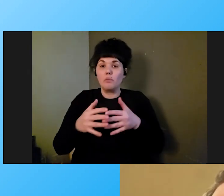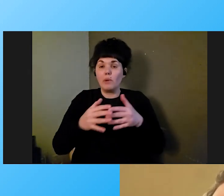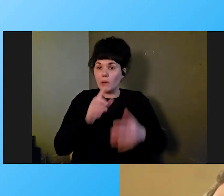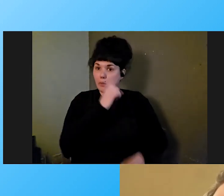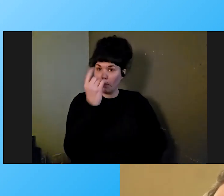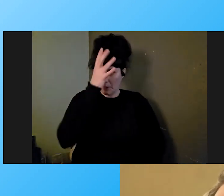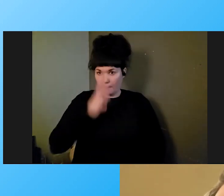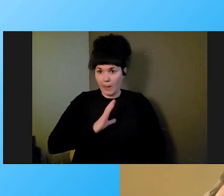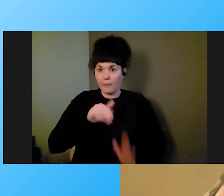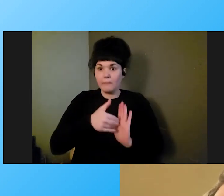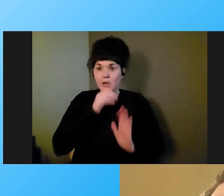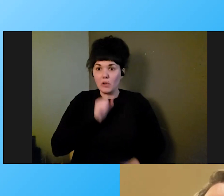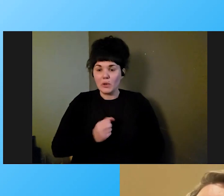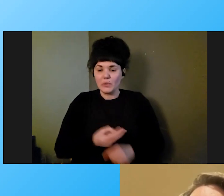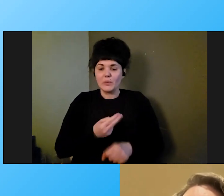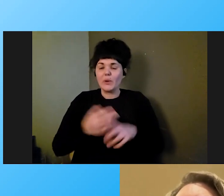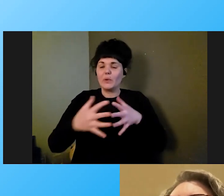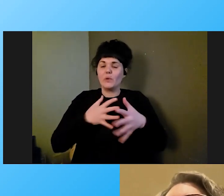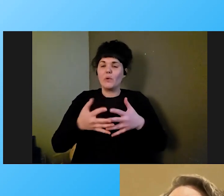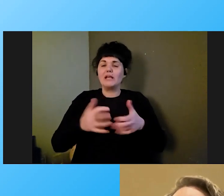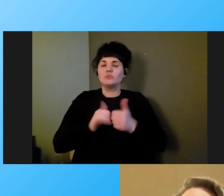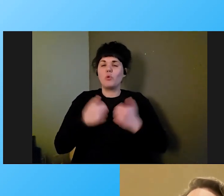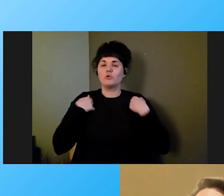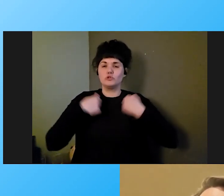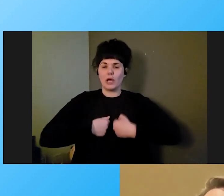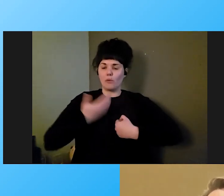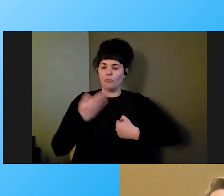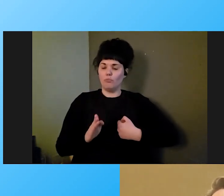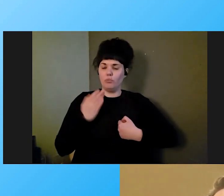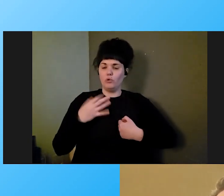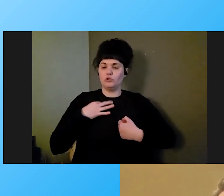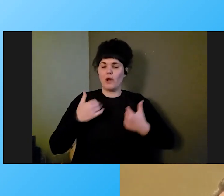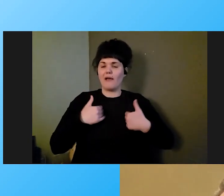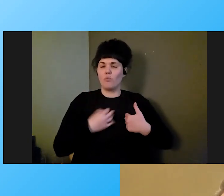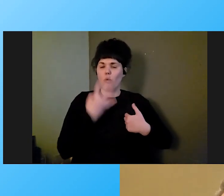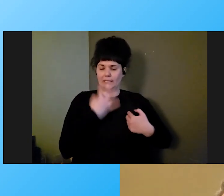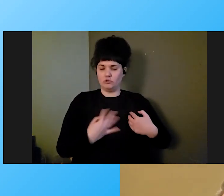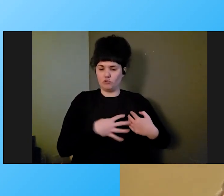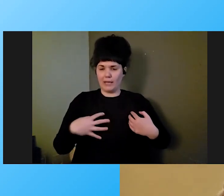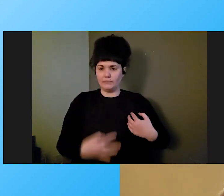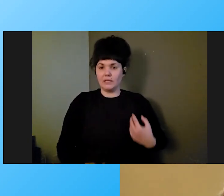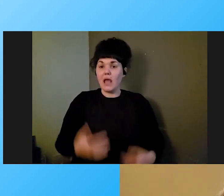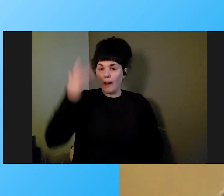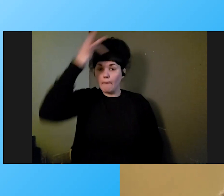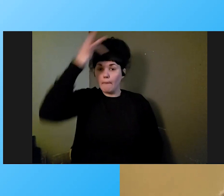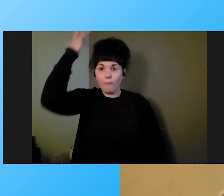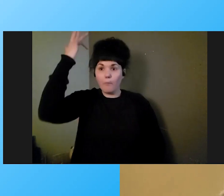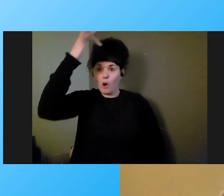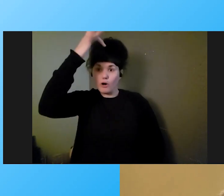middle age wearing a gray sports jacket, a blue shirt with white stripes bald head and black